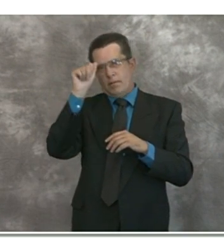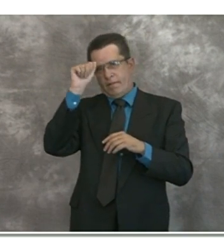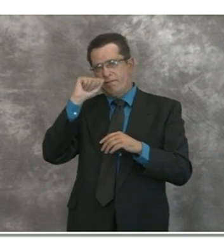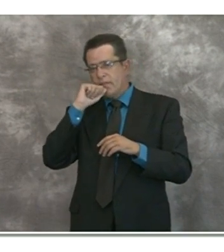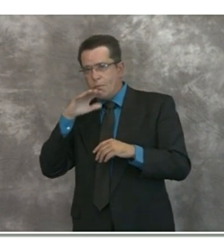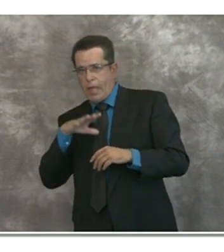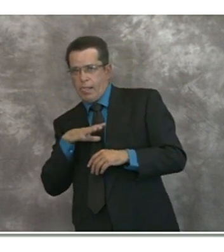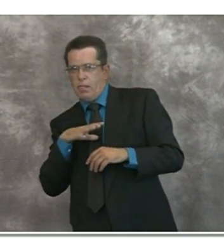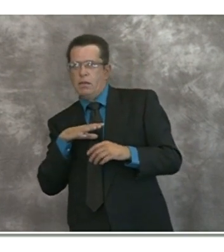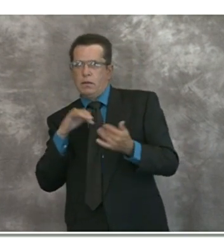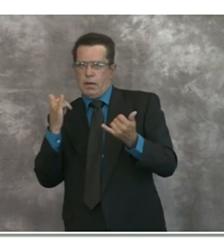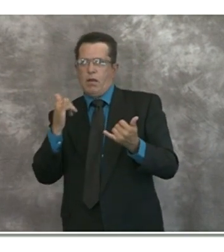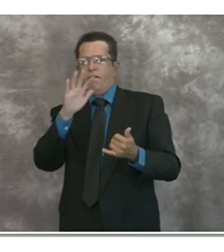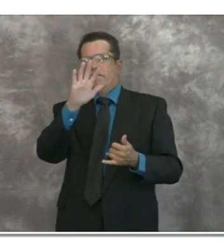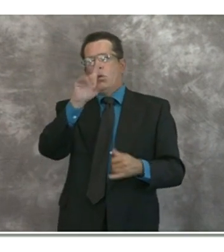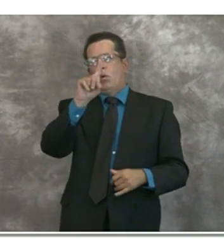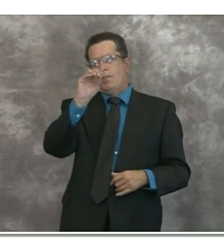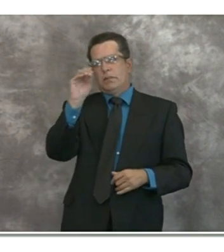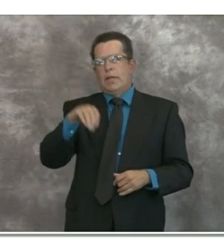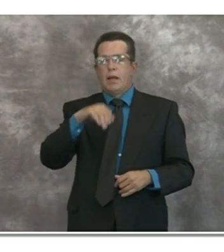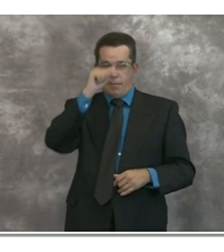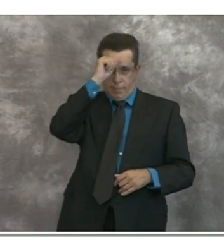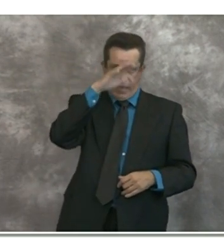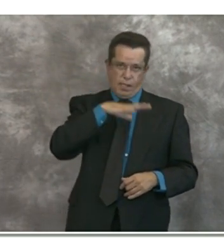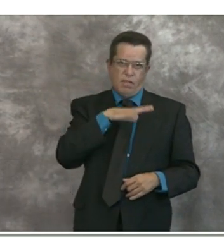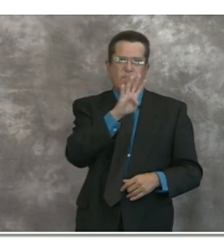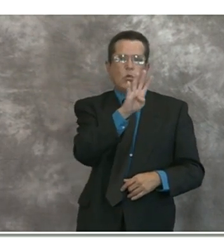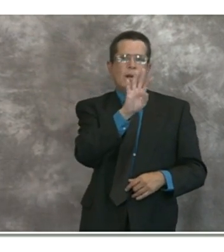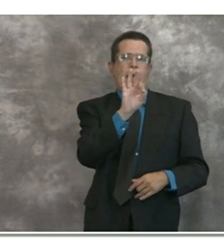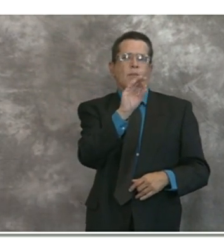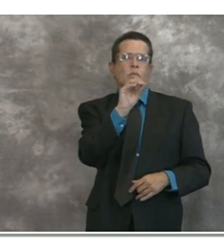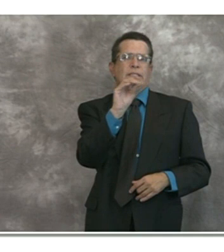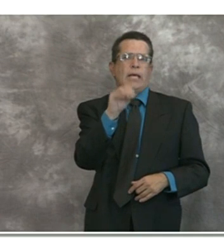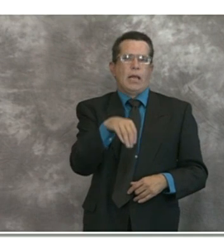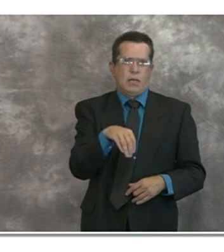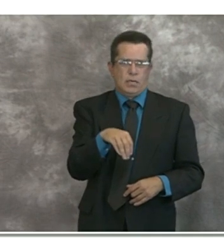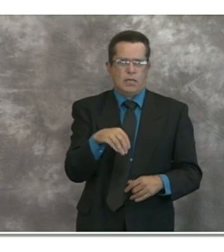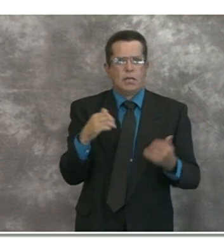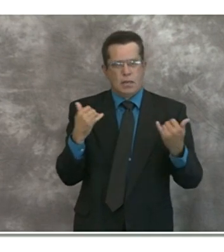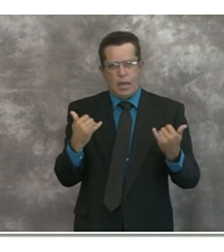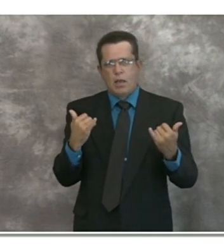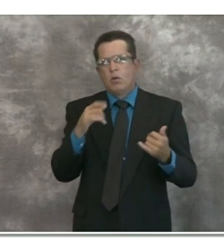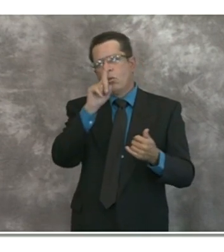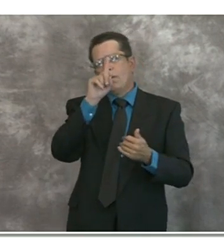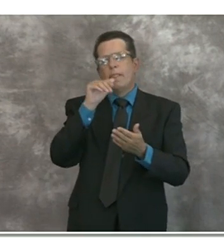PEOPLE THAT ARE 20 TO 49 YEARS OF AGE. THE AGE OR WHETHER